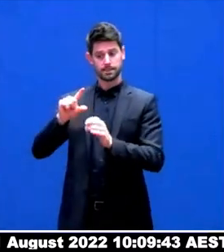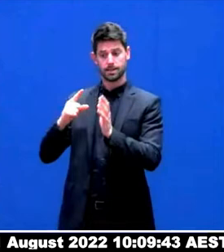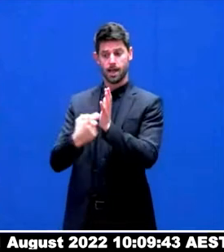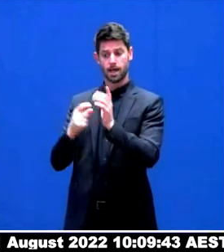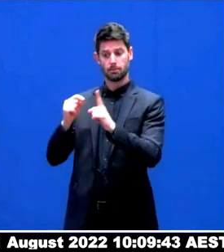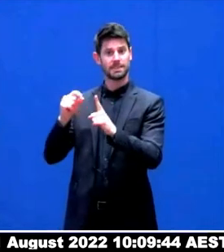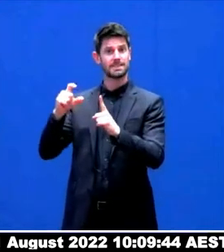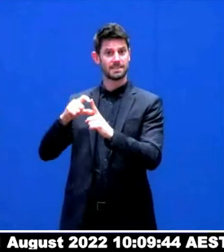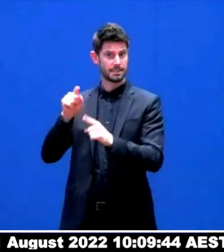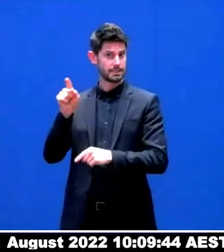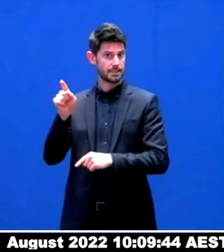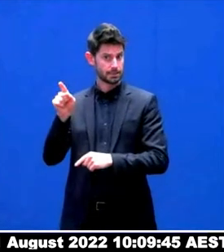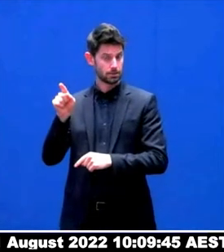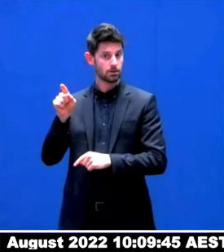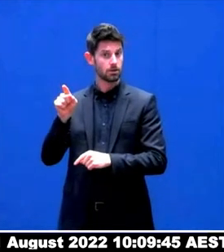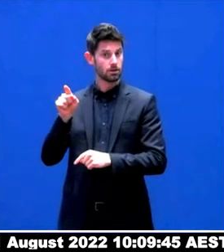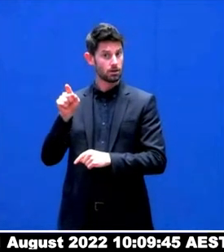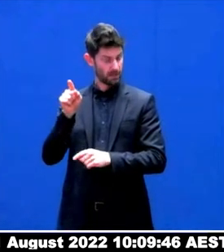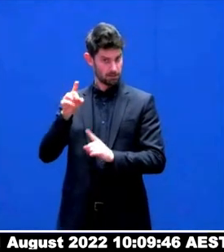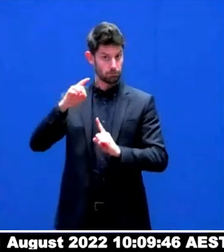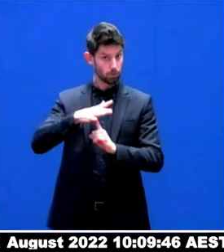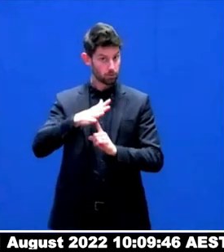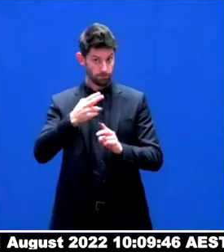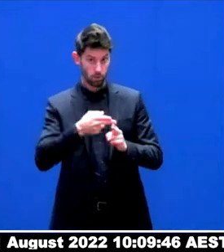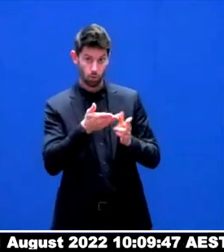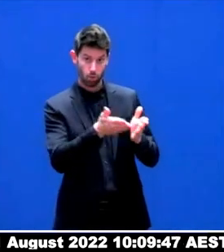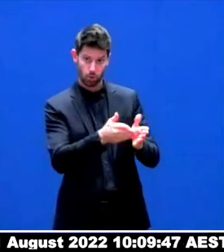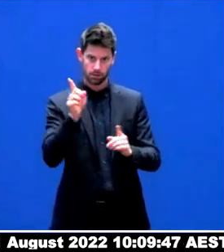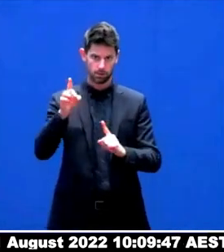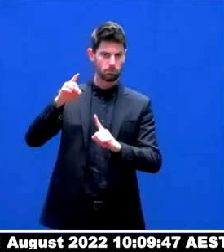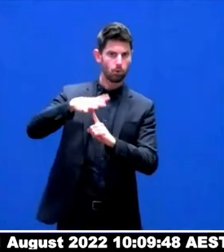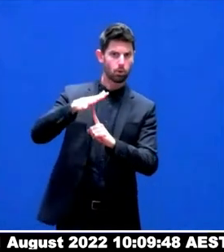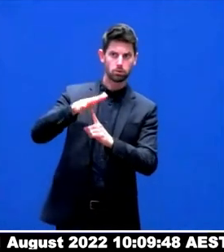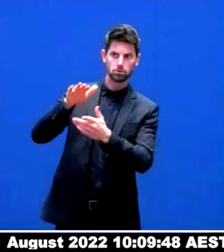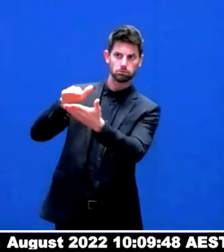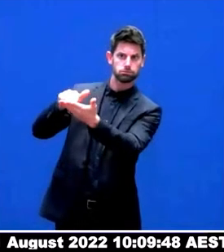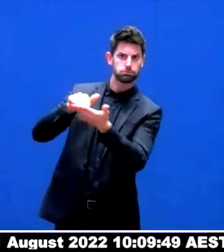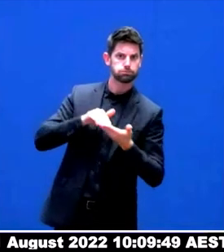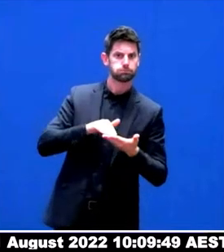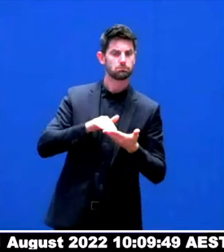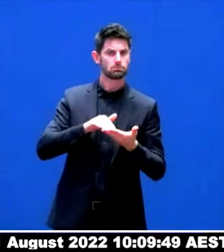Disability is an important instrument to take into account in the development of